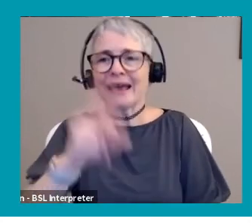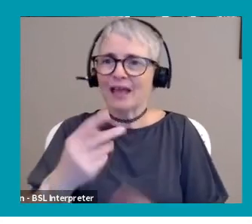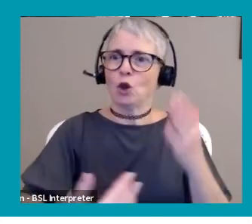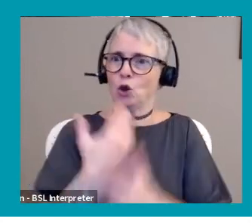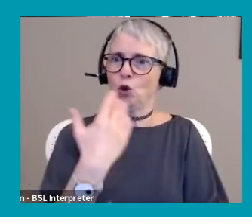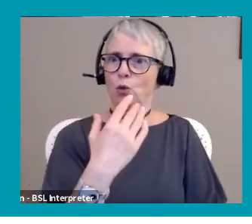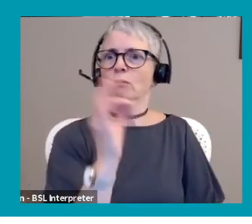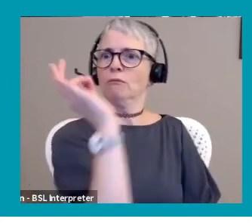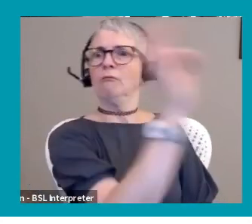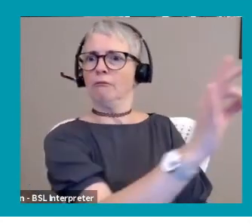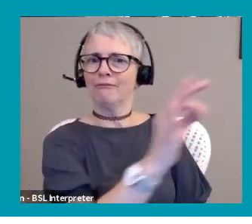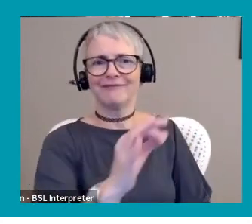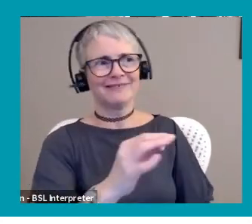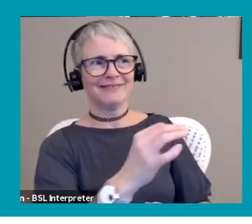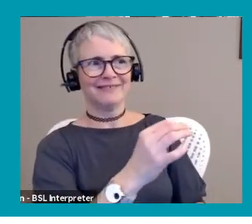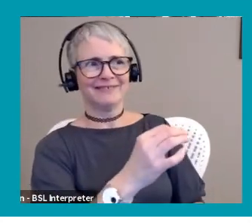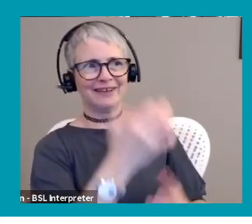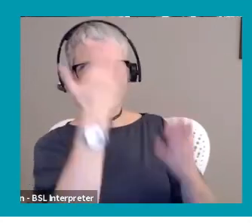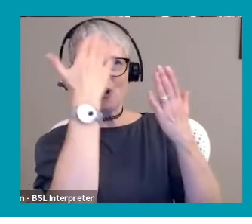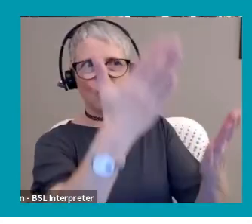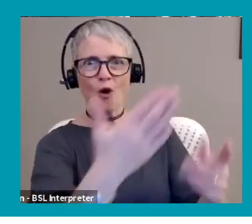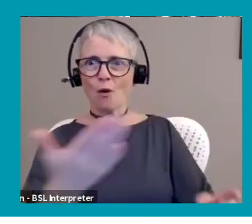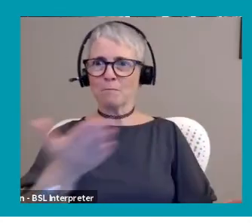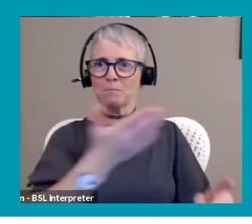you're applying to doesn't know anything about your previous rejection. ROSA: absolutely great